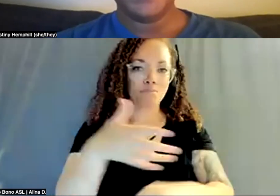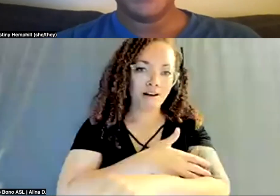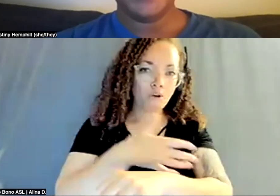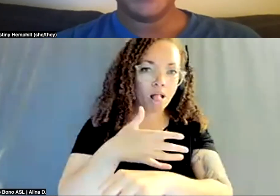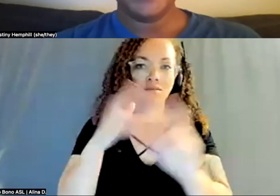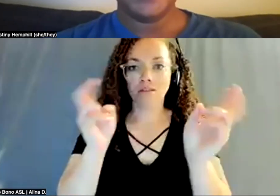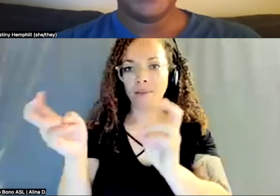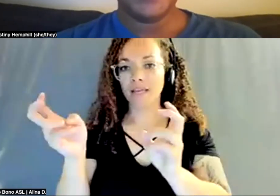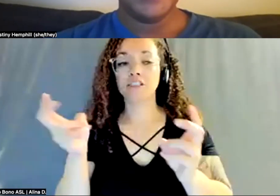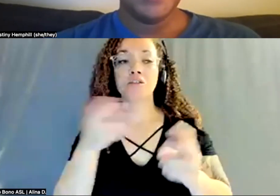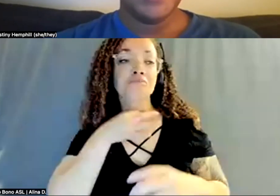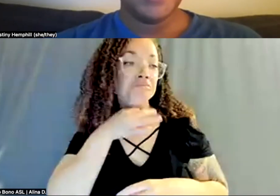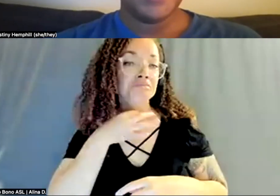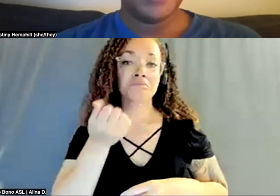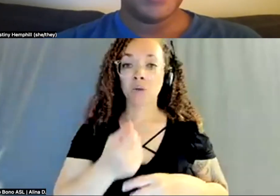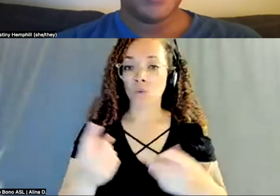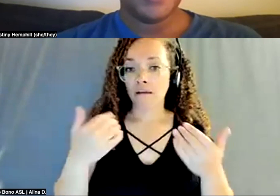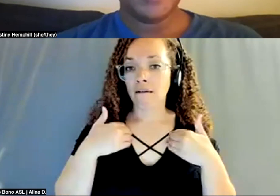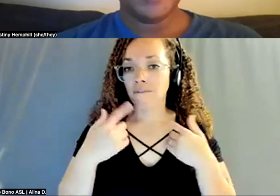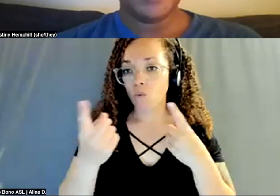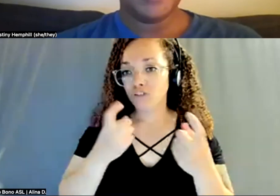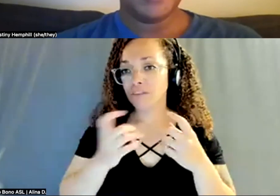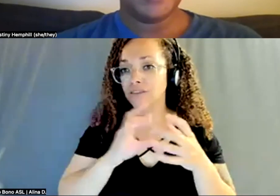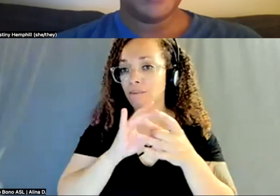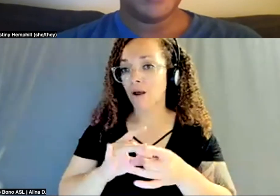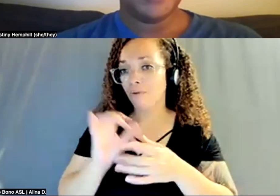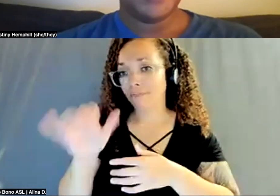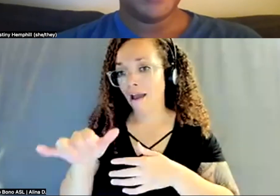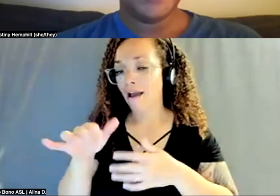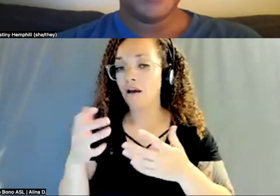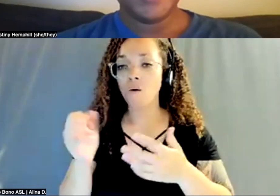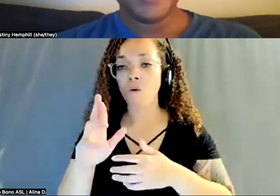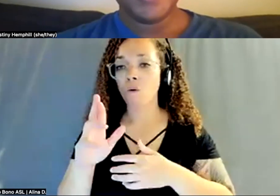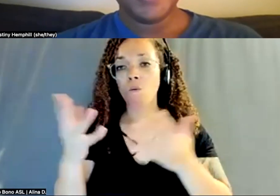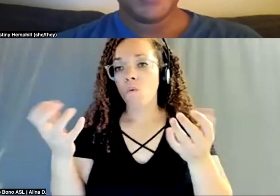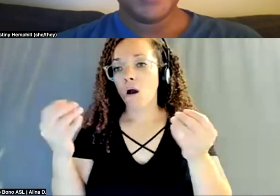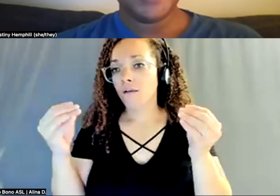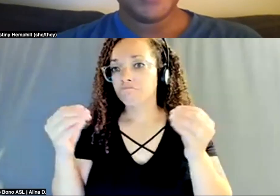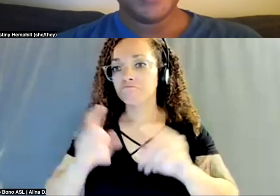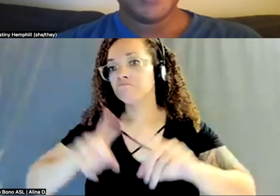on any of that or wants to discuss anything further, just leave that open for a bit,